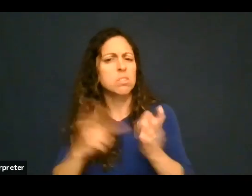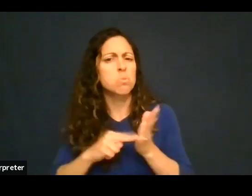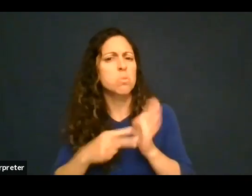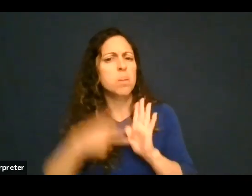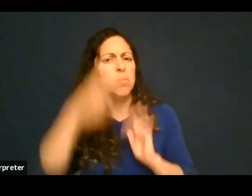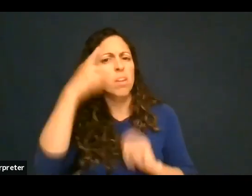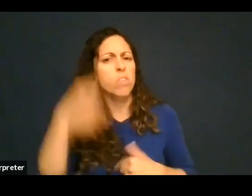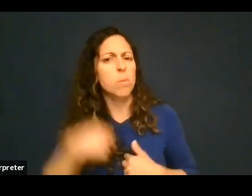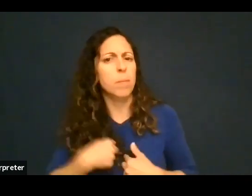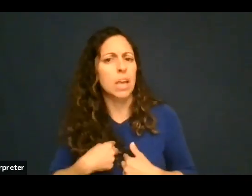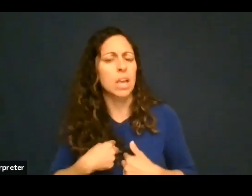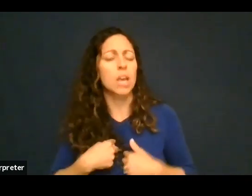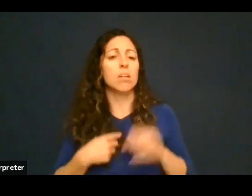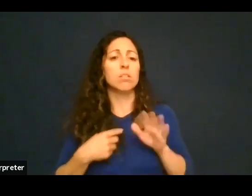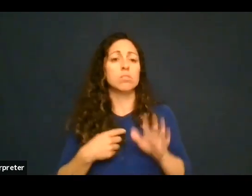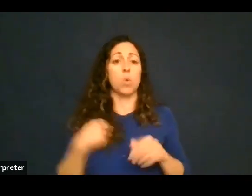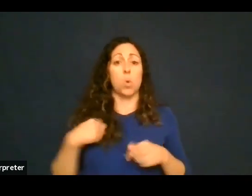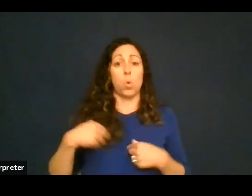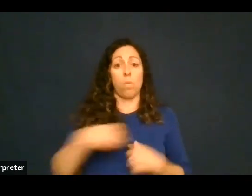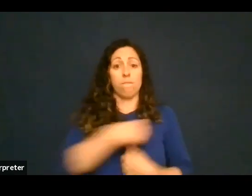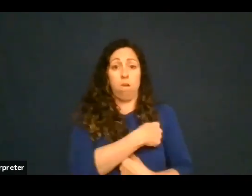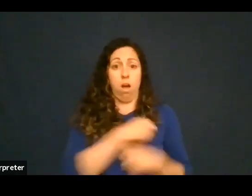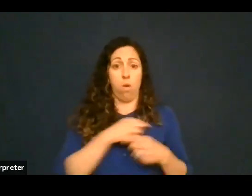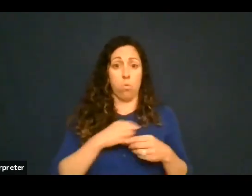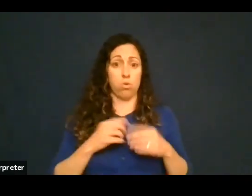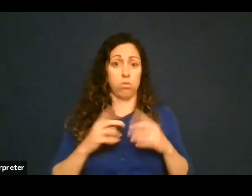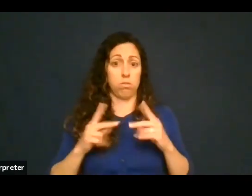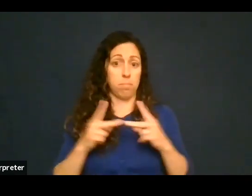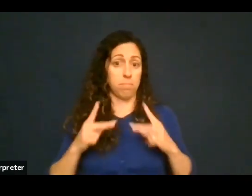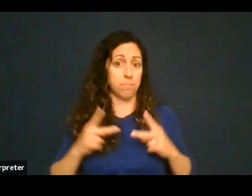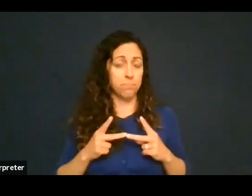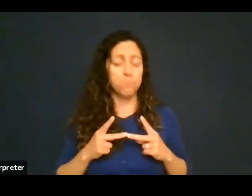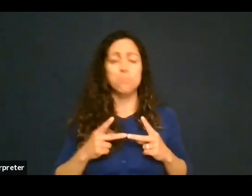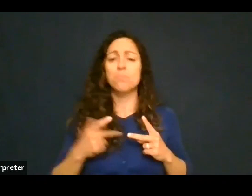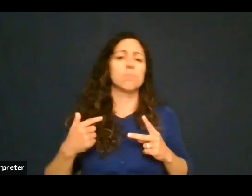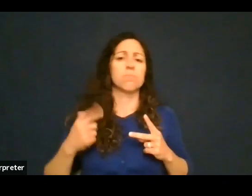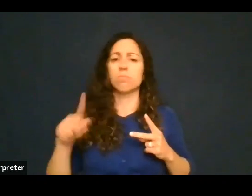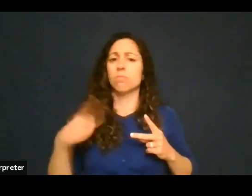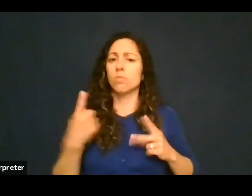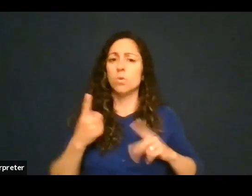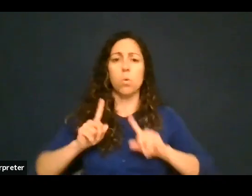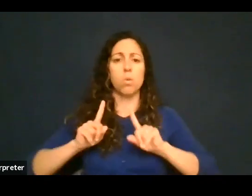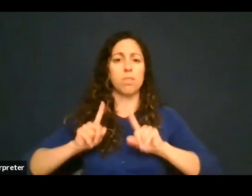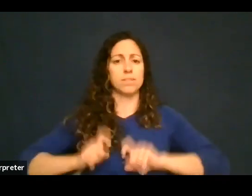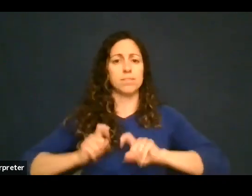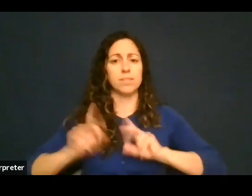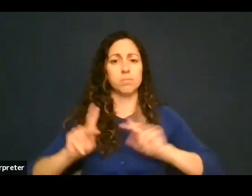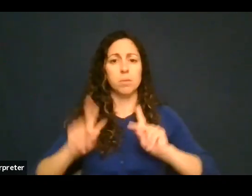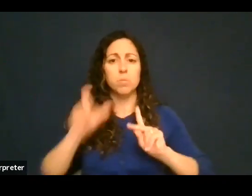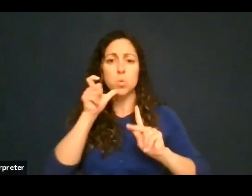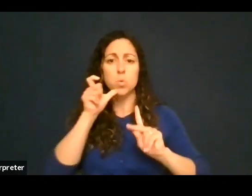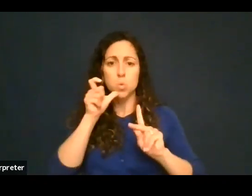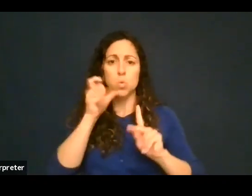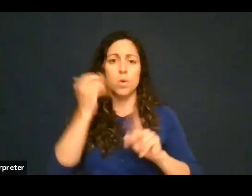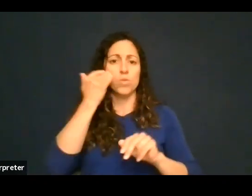with their local physician to order the tests. But we also work very closely with a counselor.